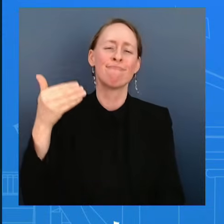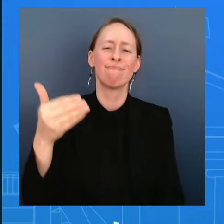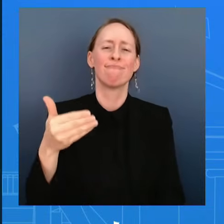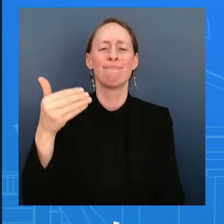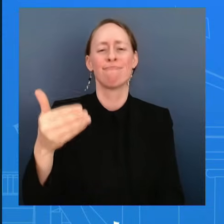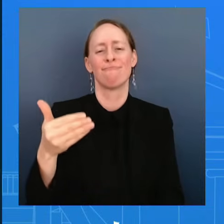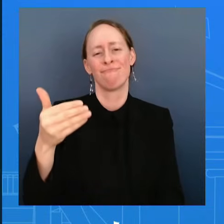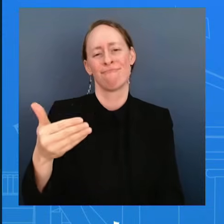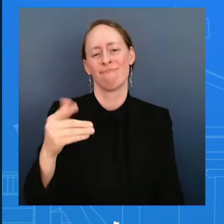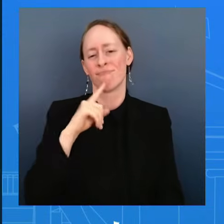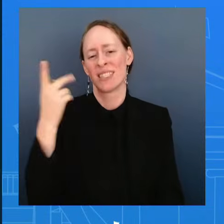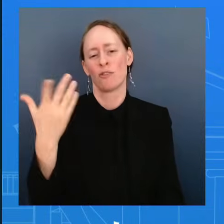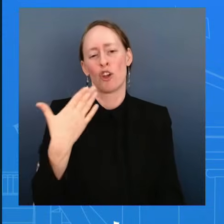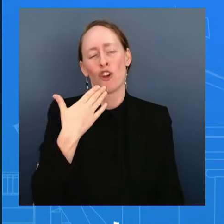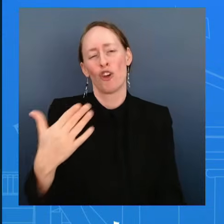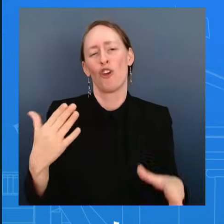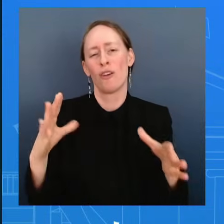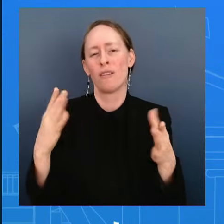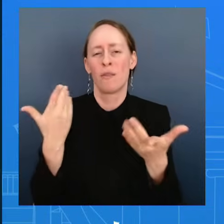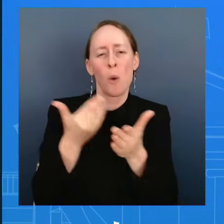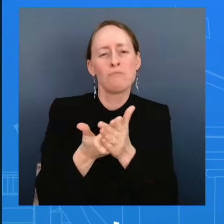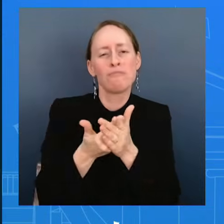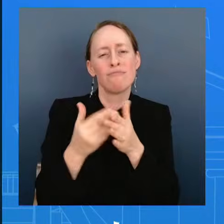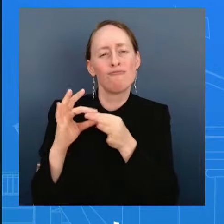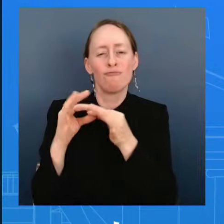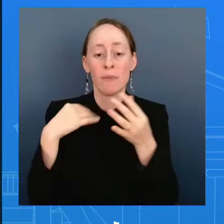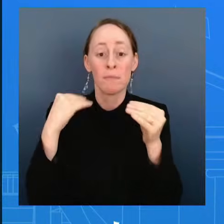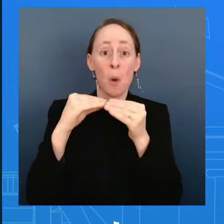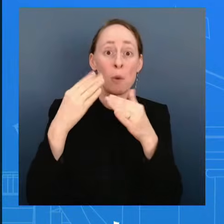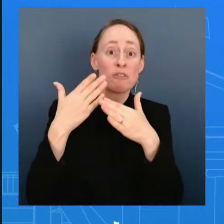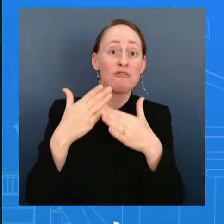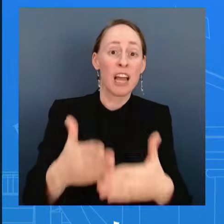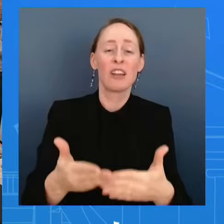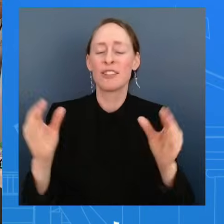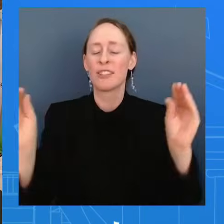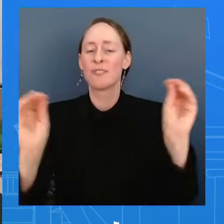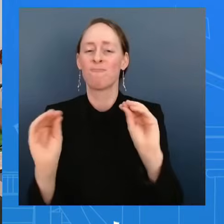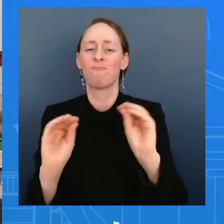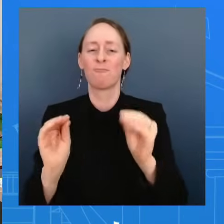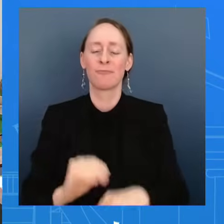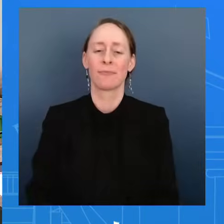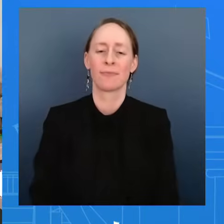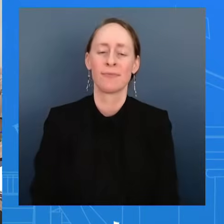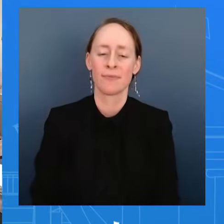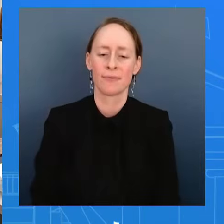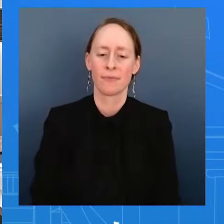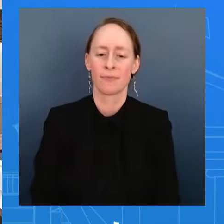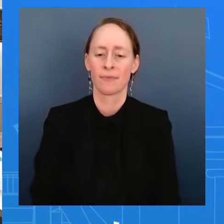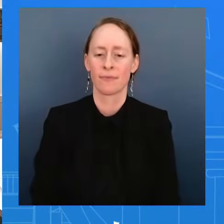that we've been clear that we will defend Israel, but we do not want this conflict to escalate or spread.